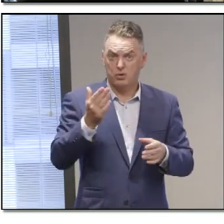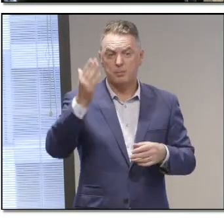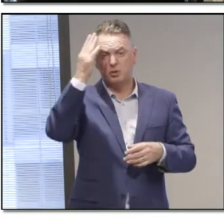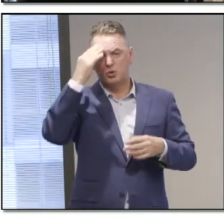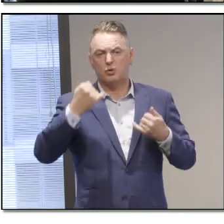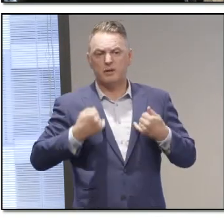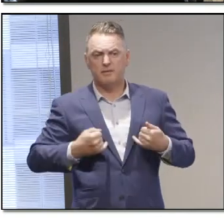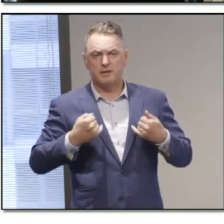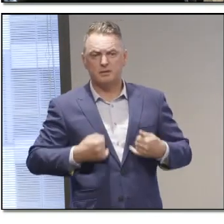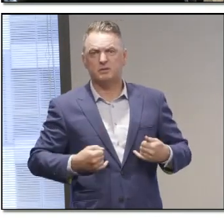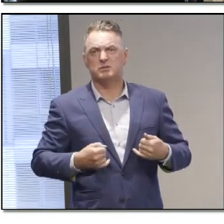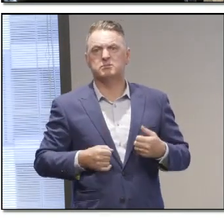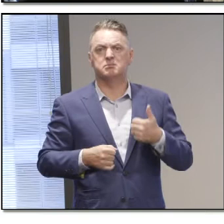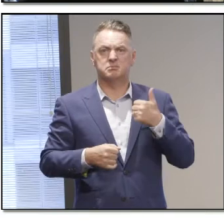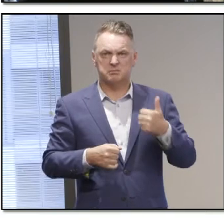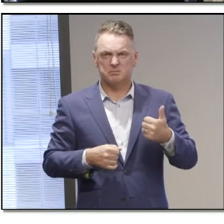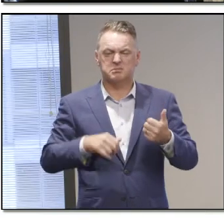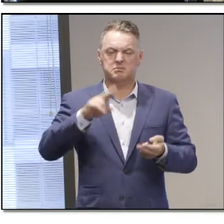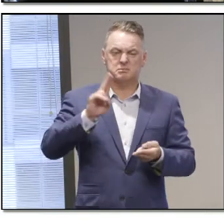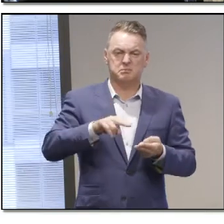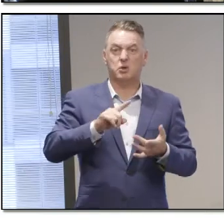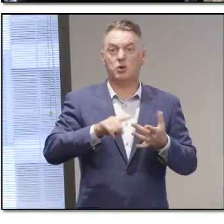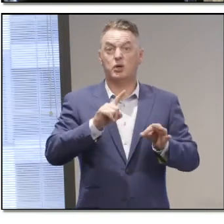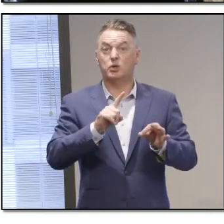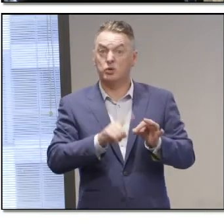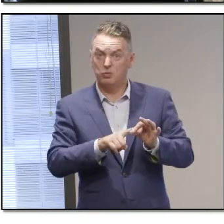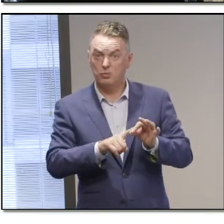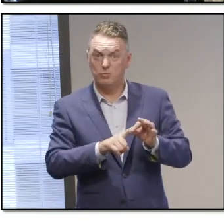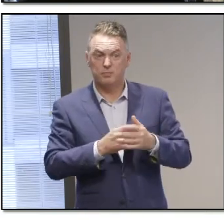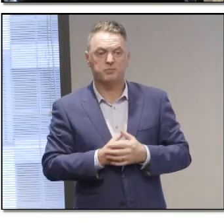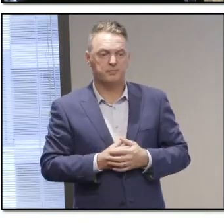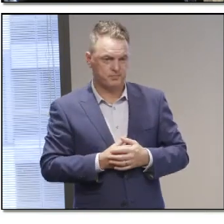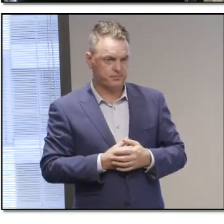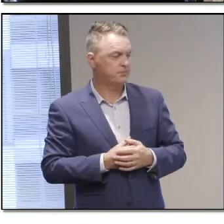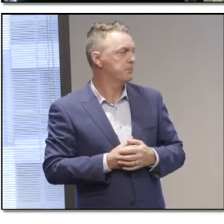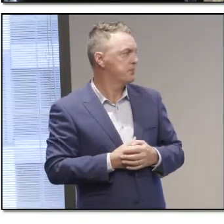and maternal malnutrition decrease IQ. Now, most of these exposures